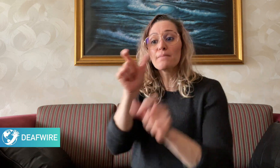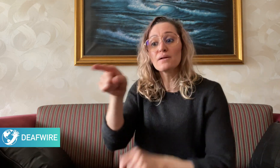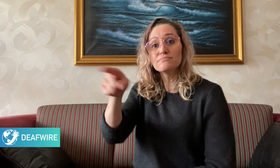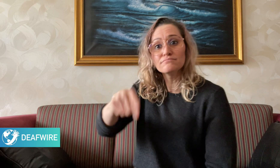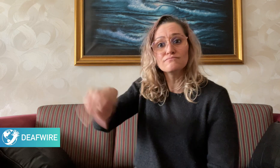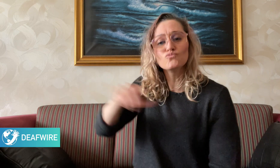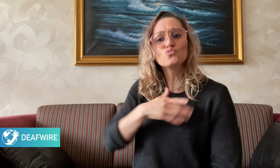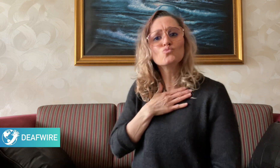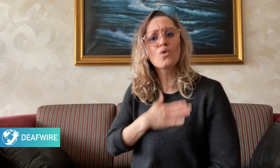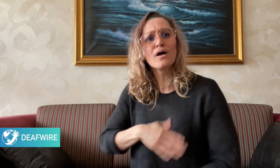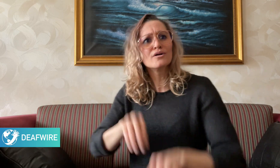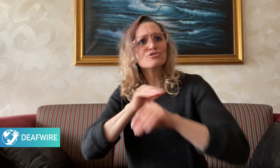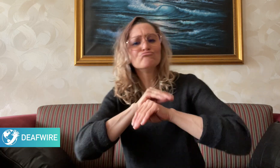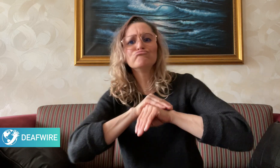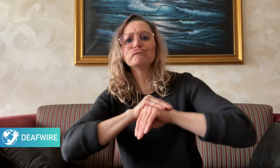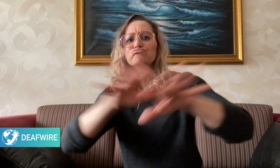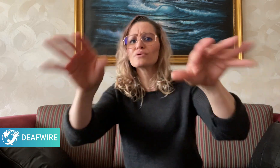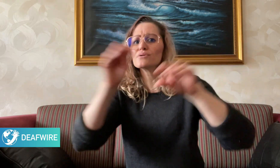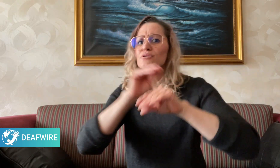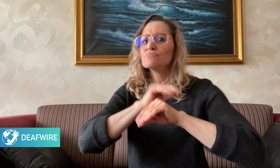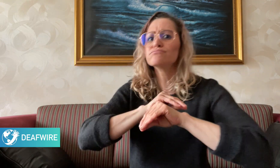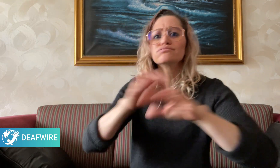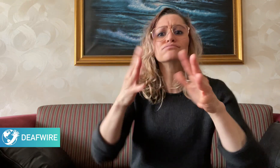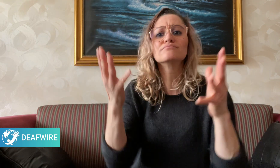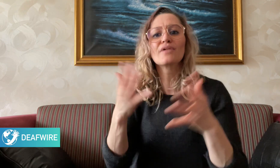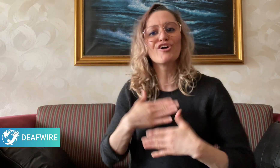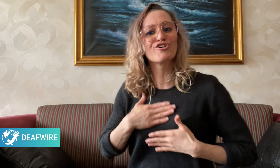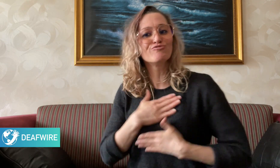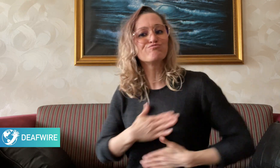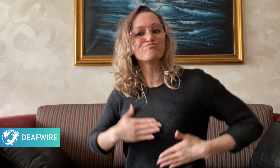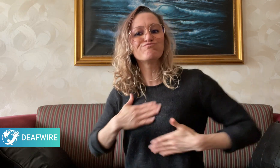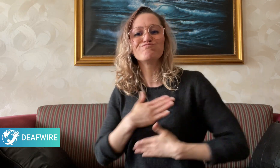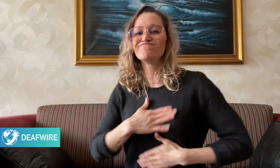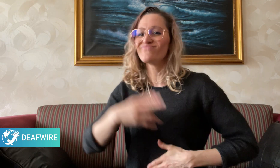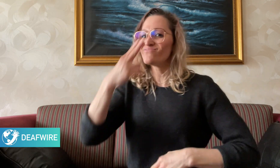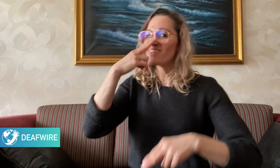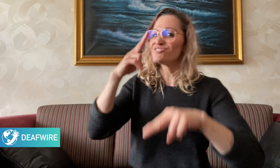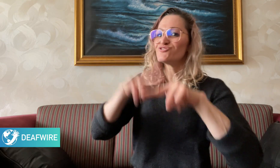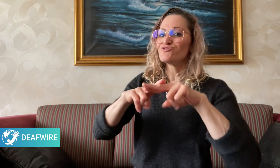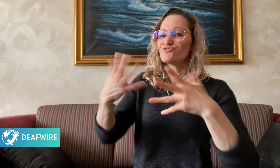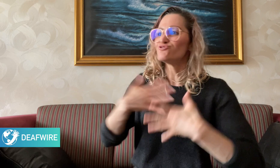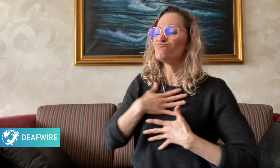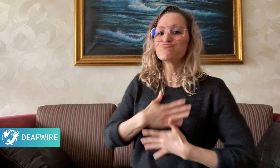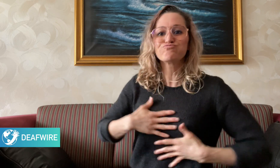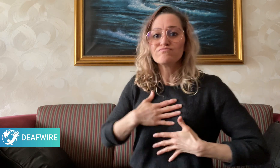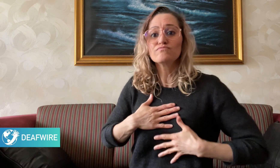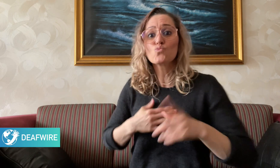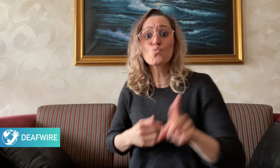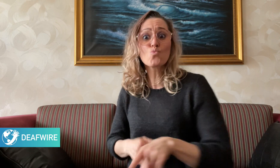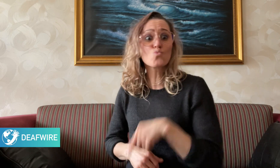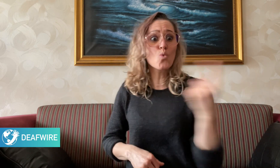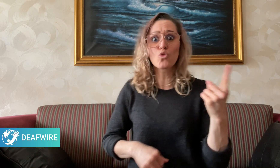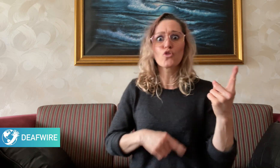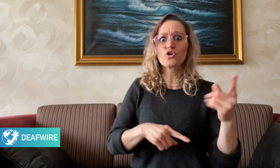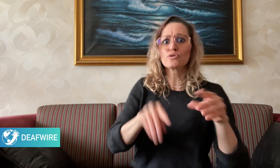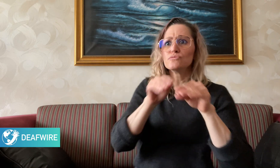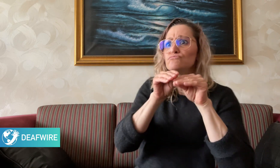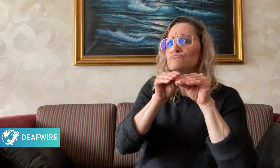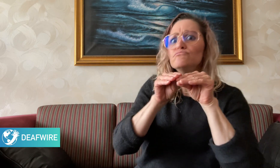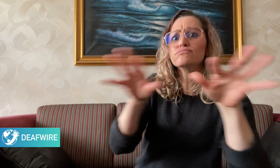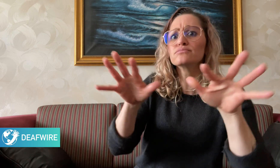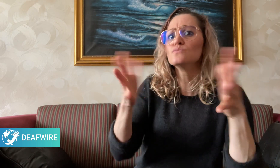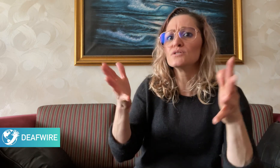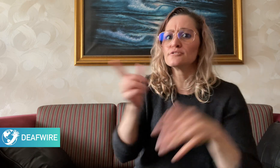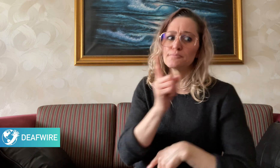on social media for fun, others post as a part of their job.